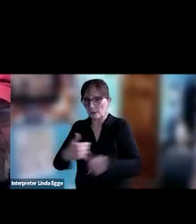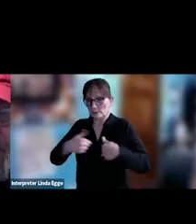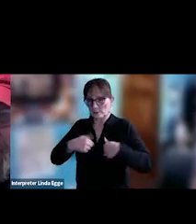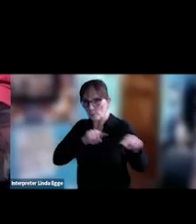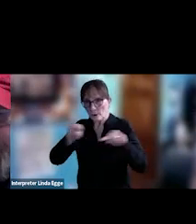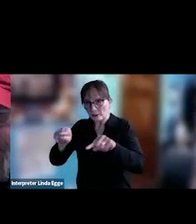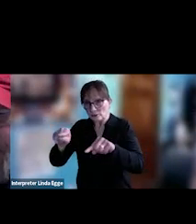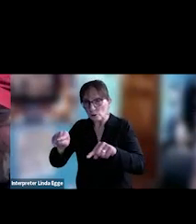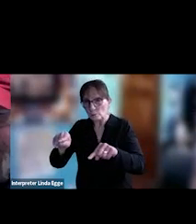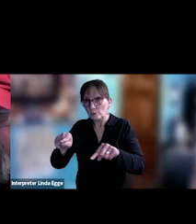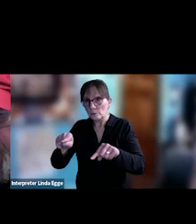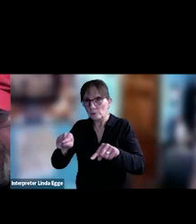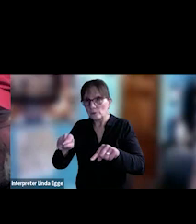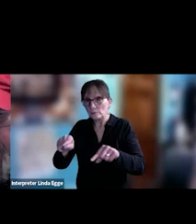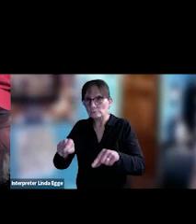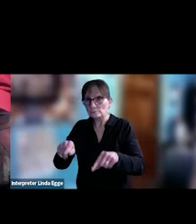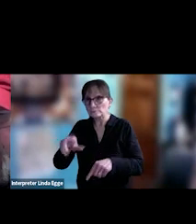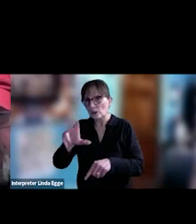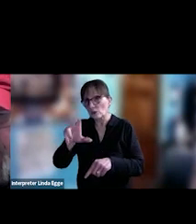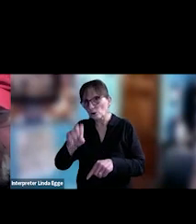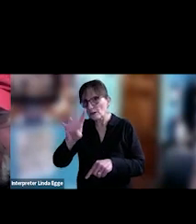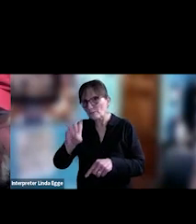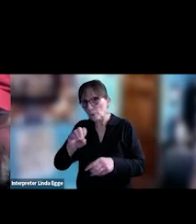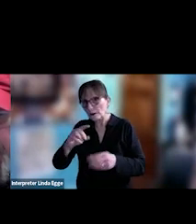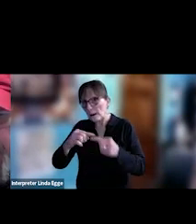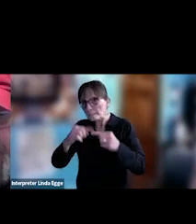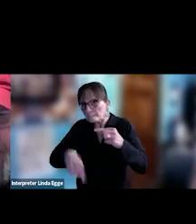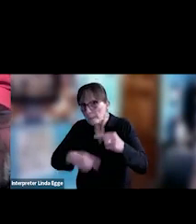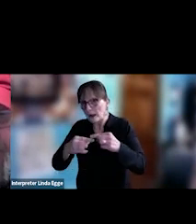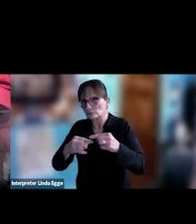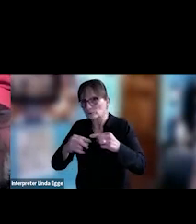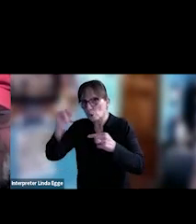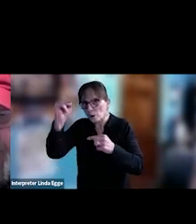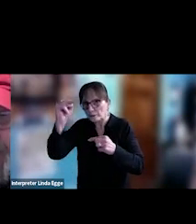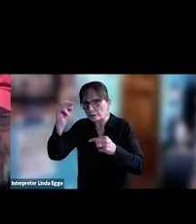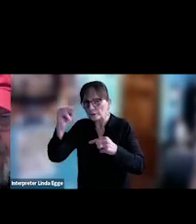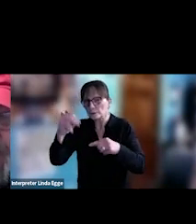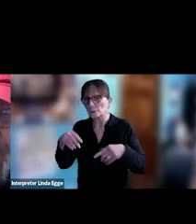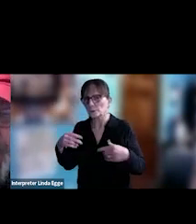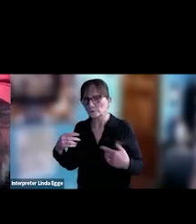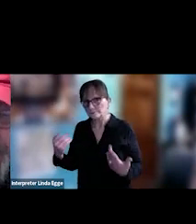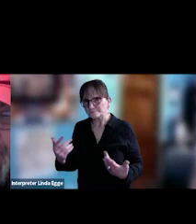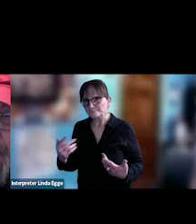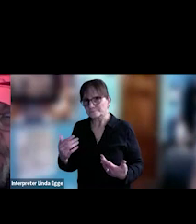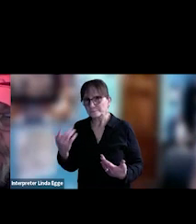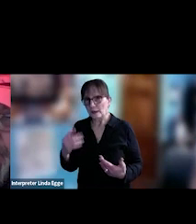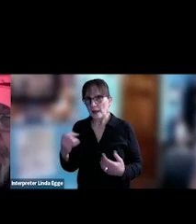is a good 30 to 40 miles up north there. And, you know, the day I got out,